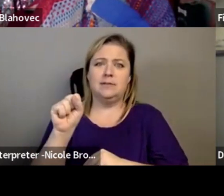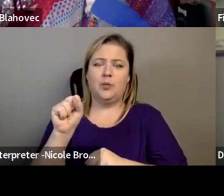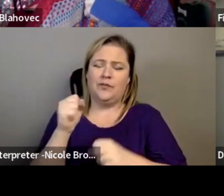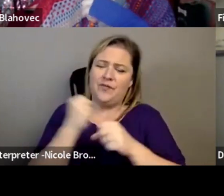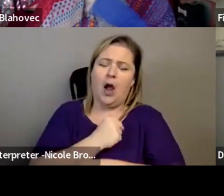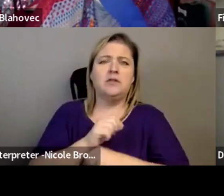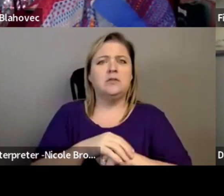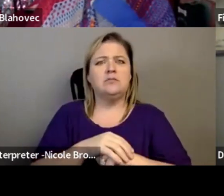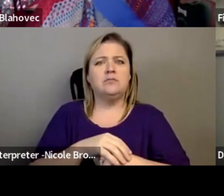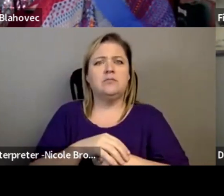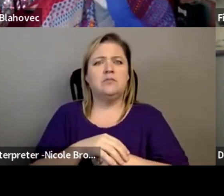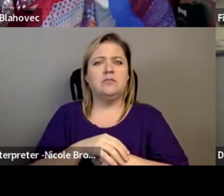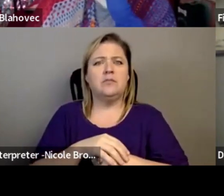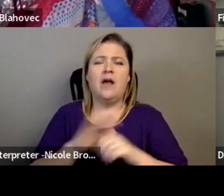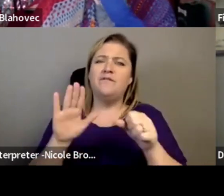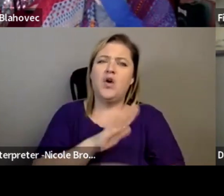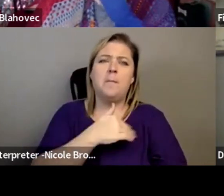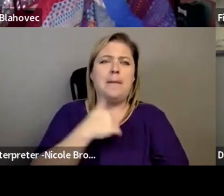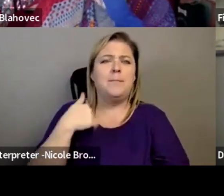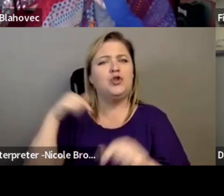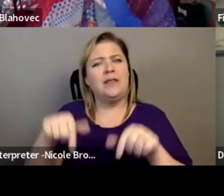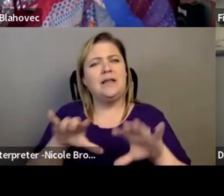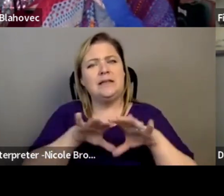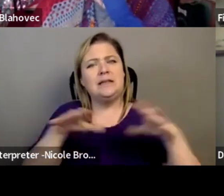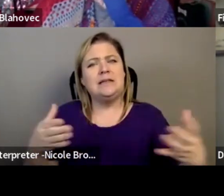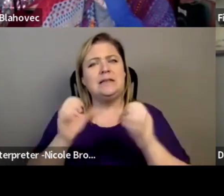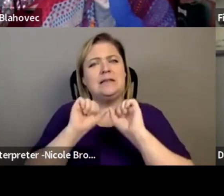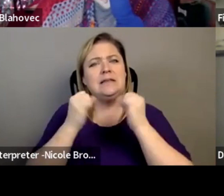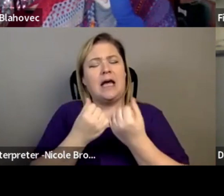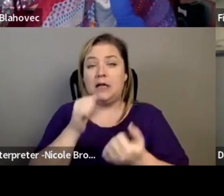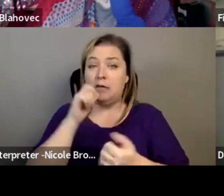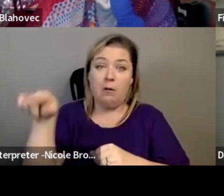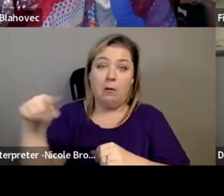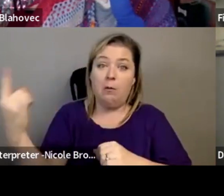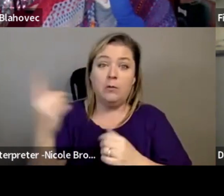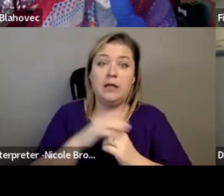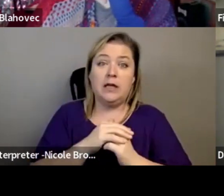As real as full members of this society, not just not second